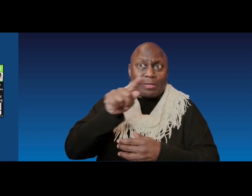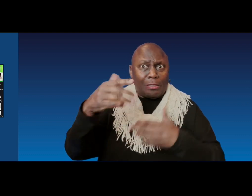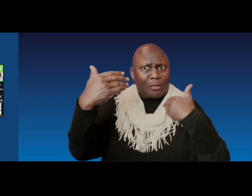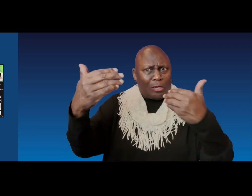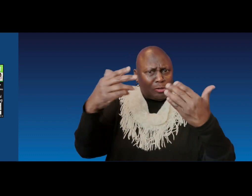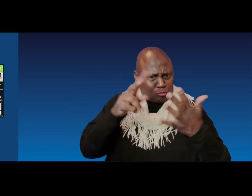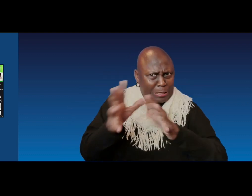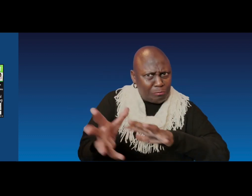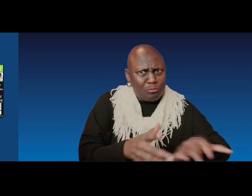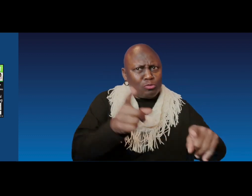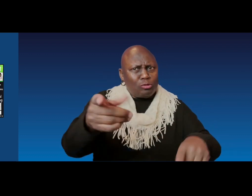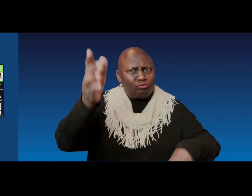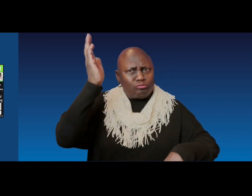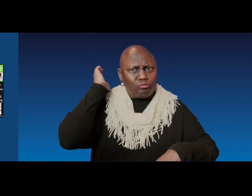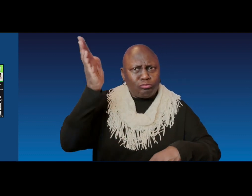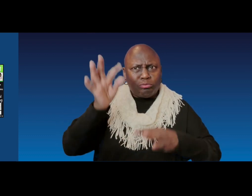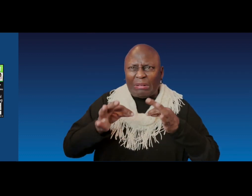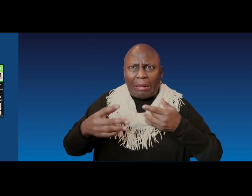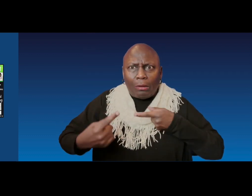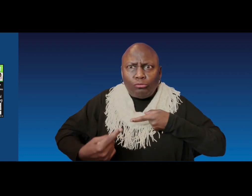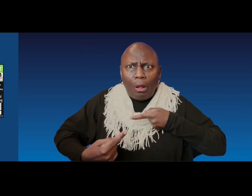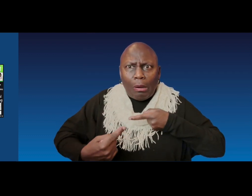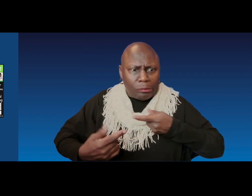limitations show and become evident.